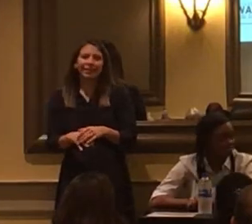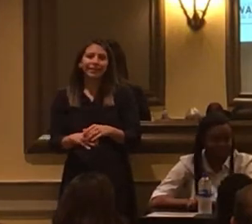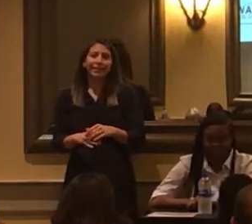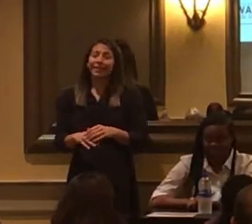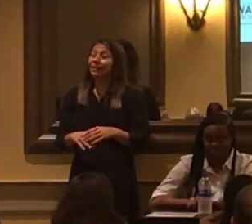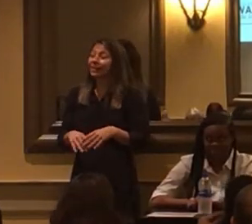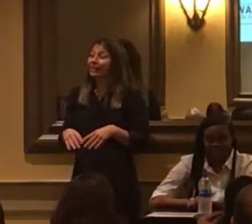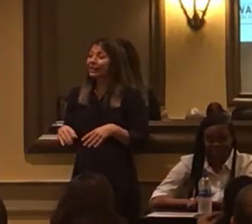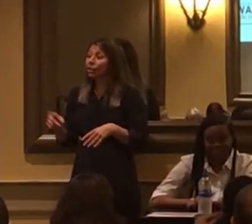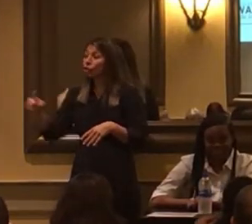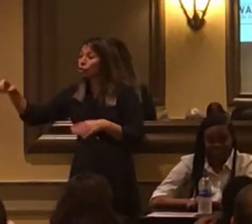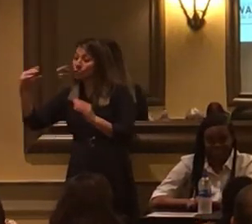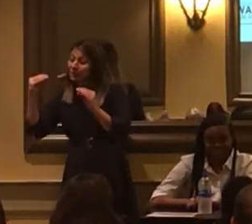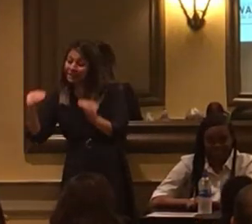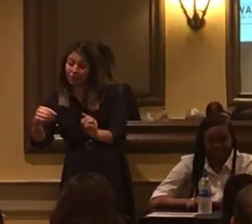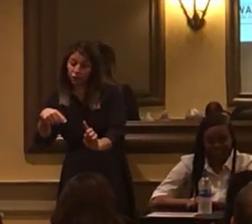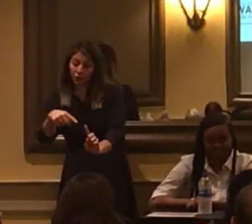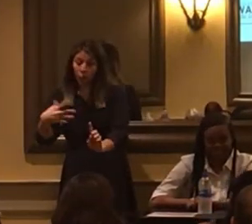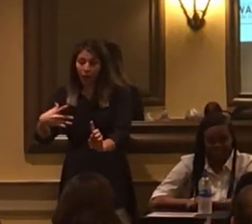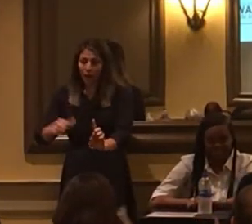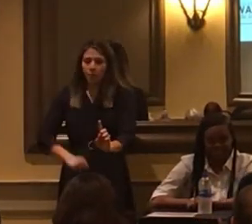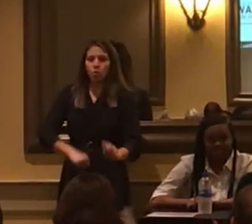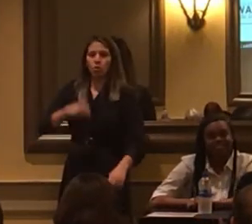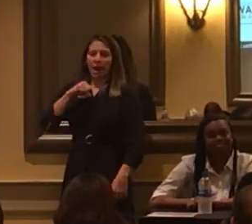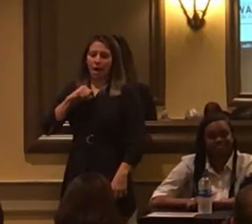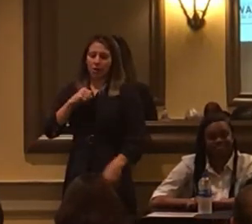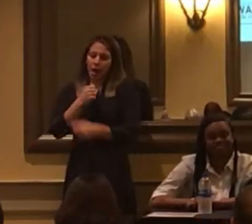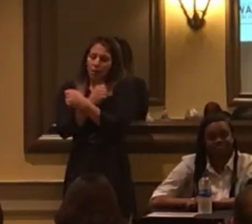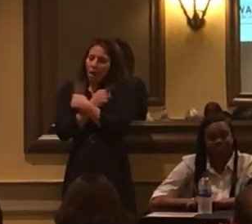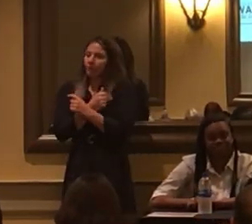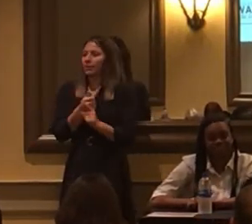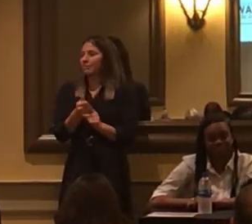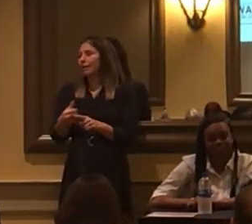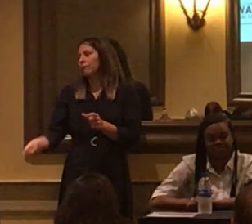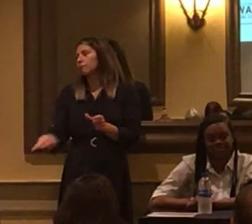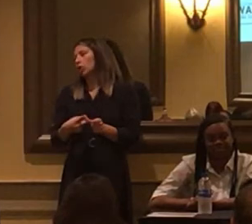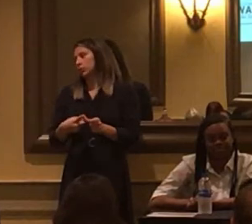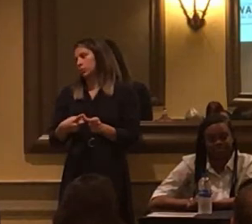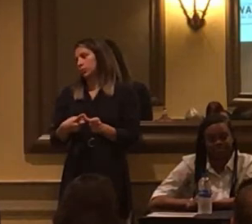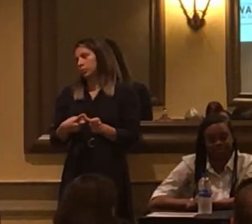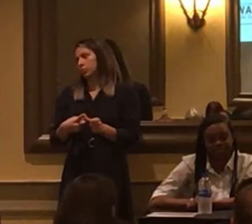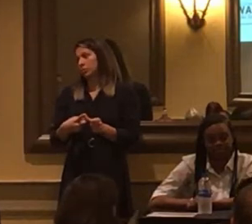Teach them to be proud and .